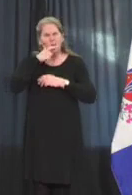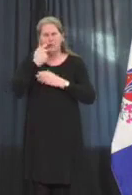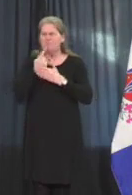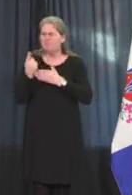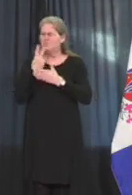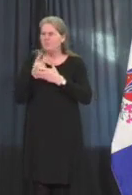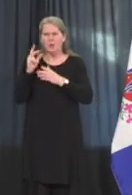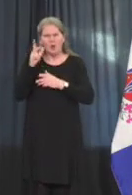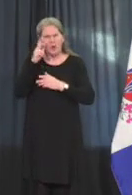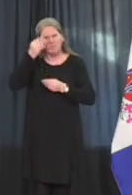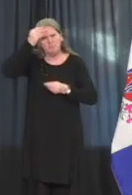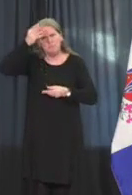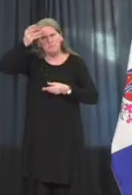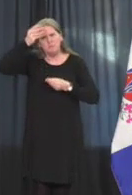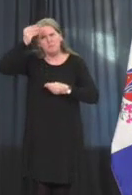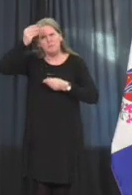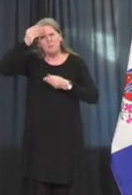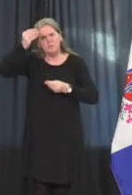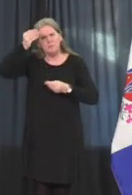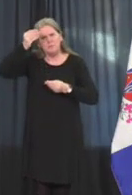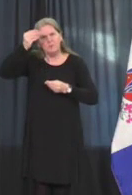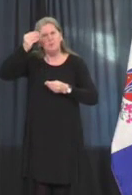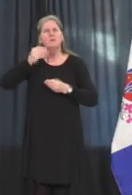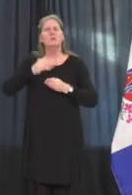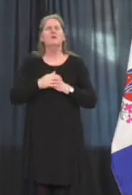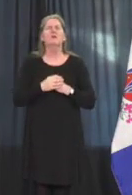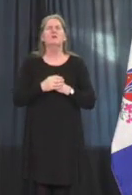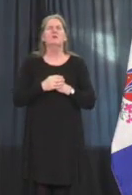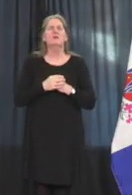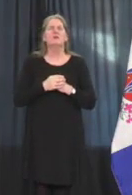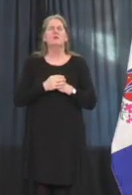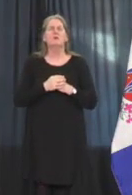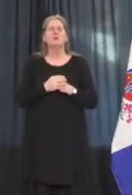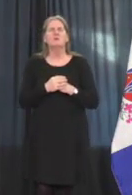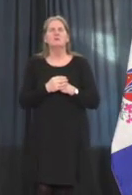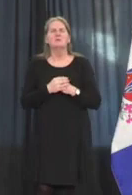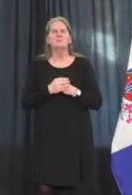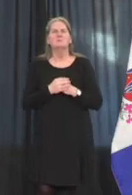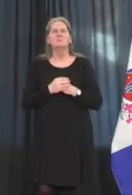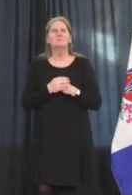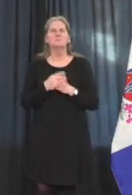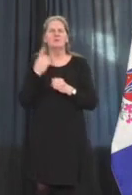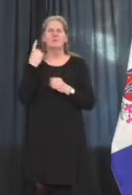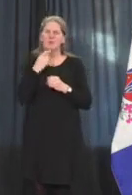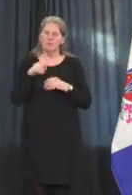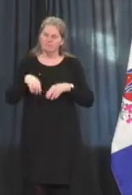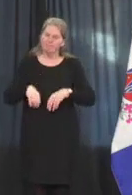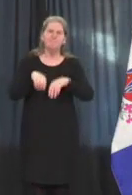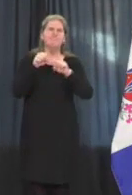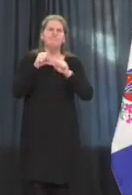AN EFFORT TO TAKE ACTIONS GOING